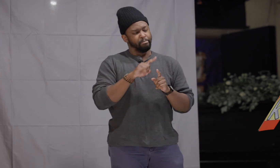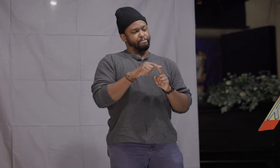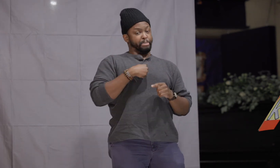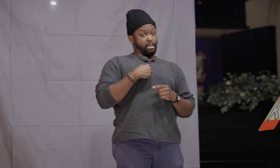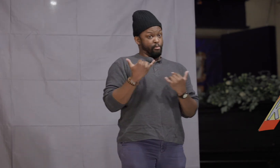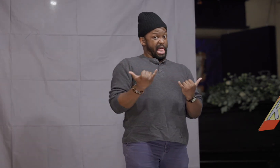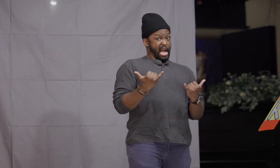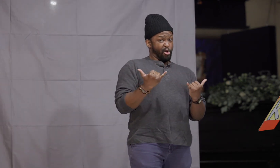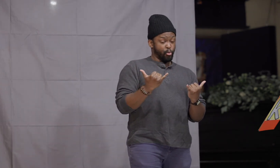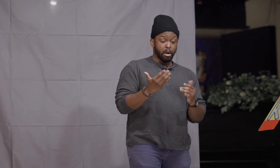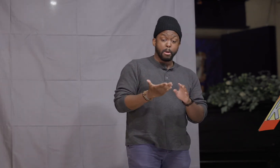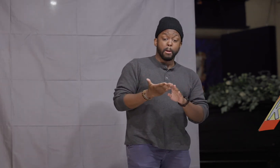that has shaped our experiences.